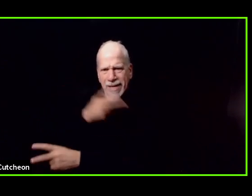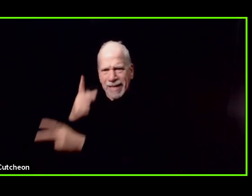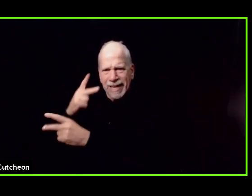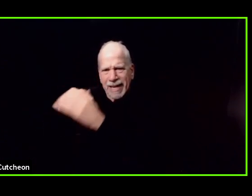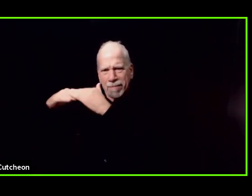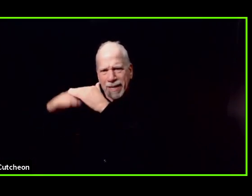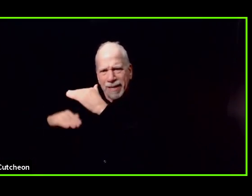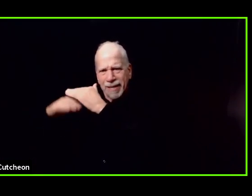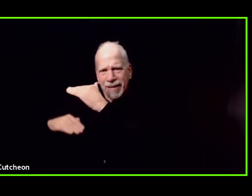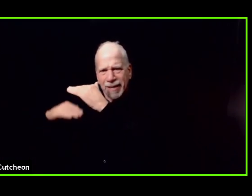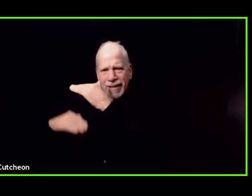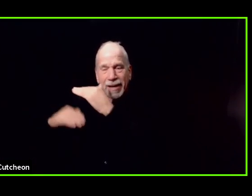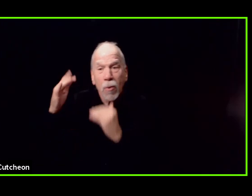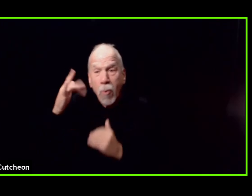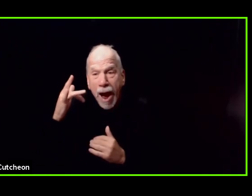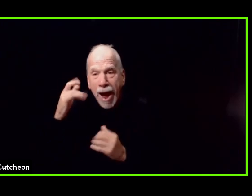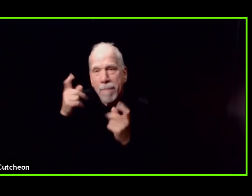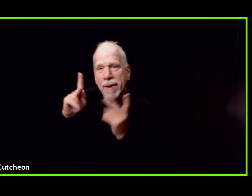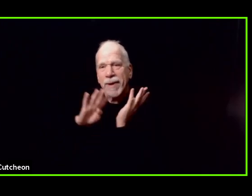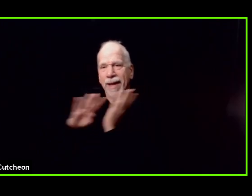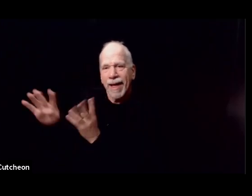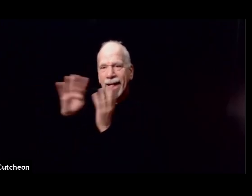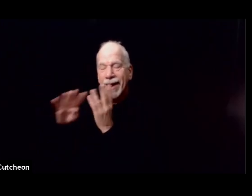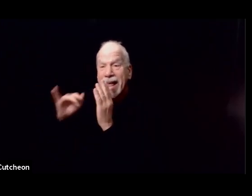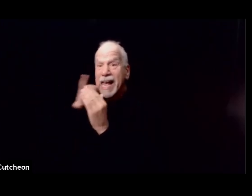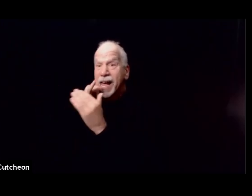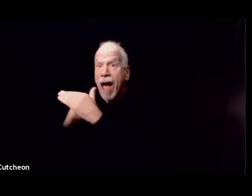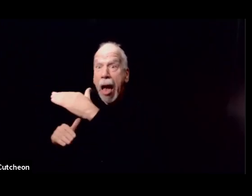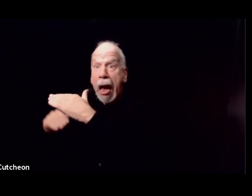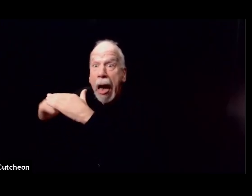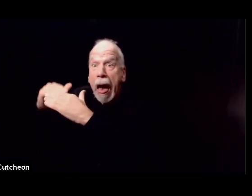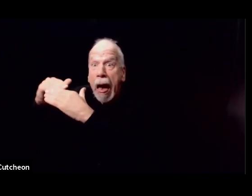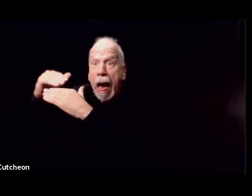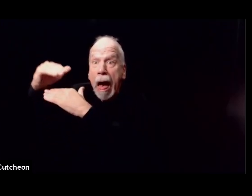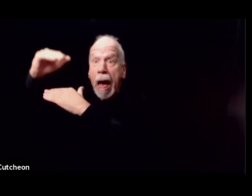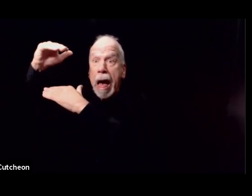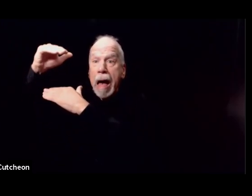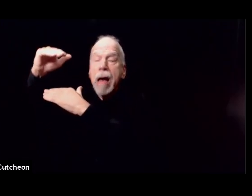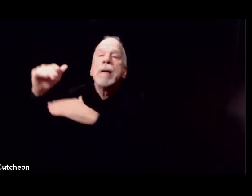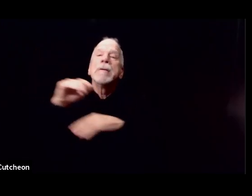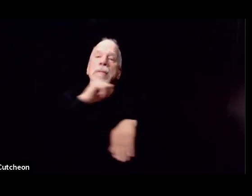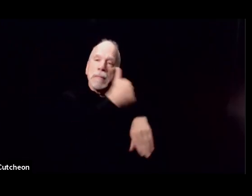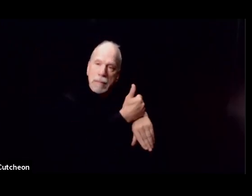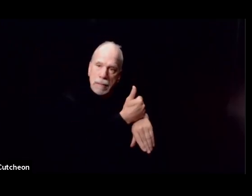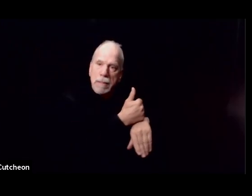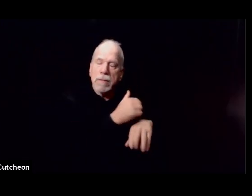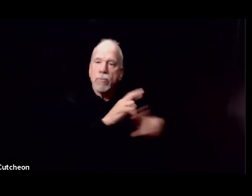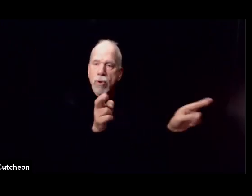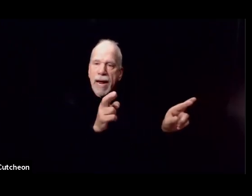a few you know overloaded facilities to facilities both in the metro as well as in the Greater